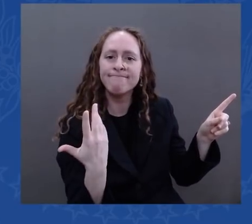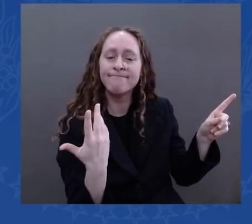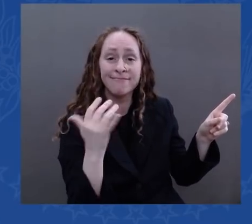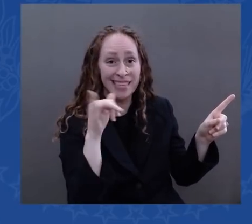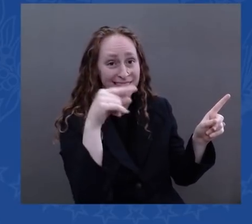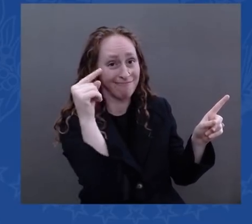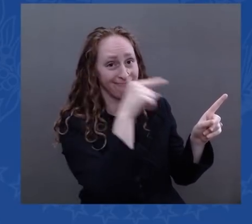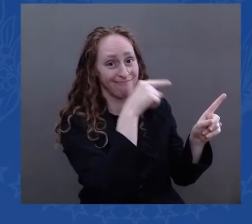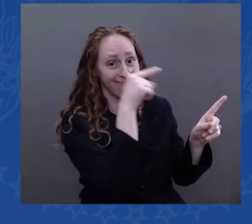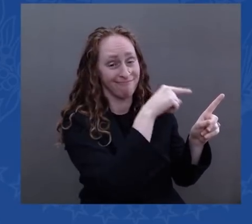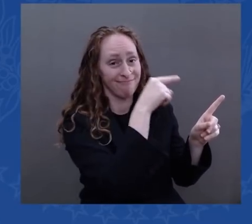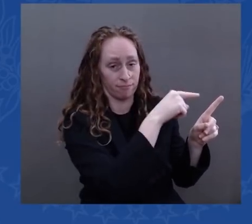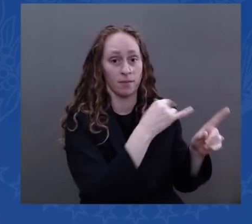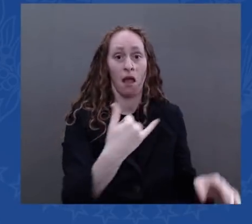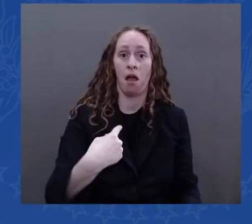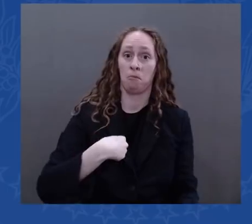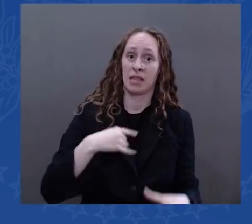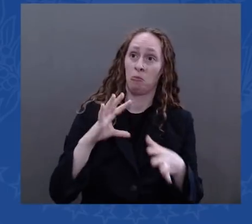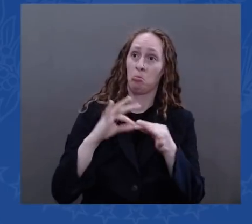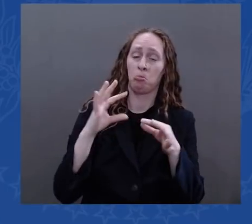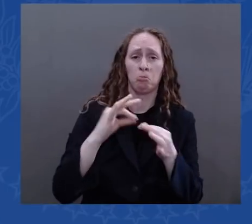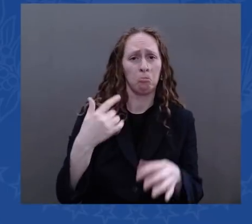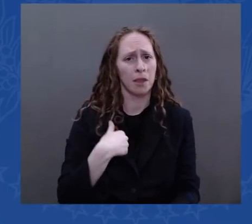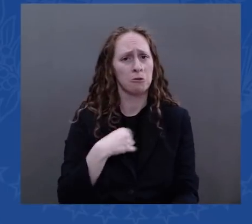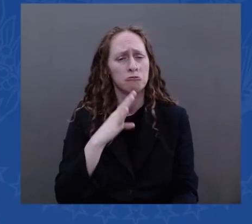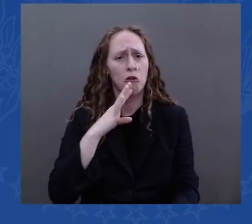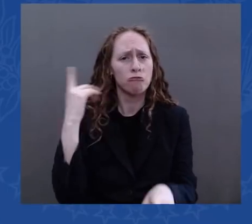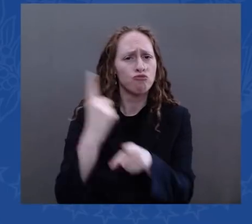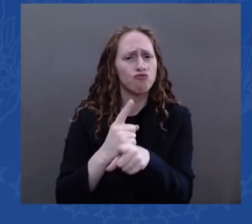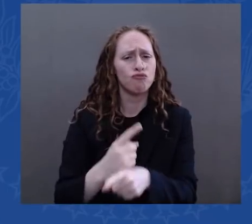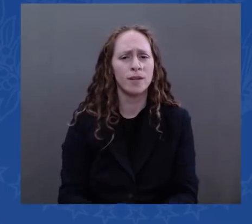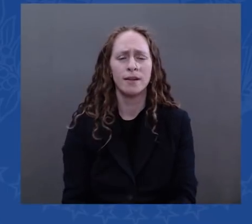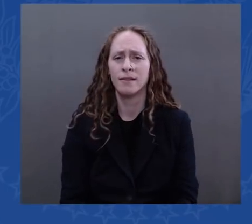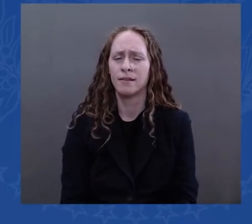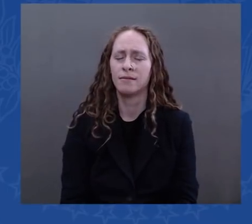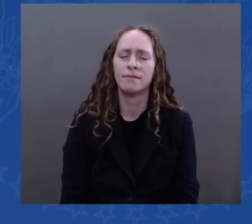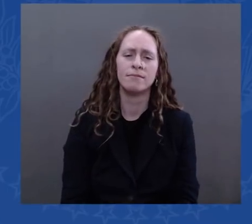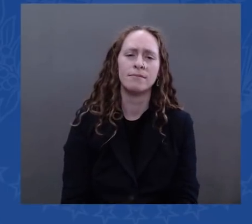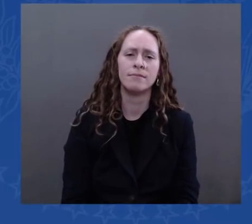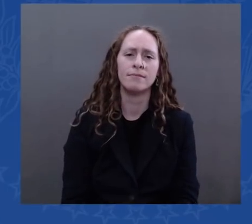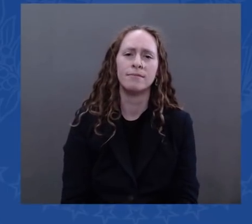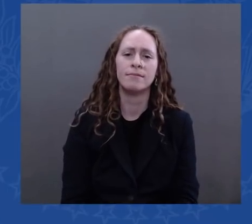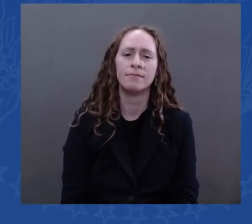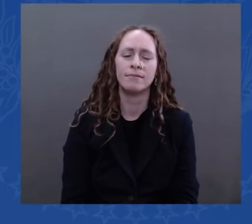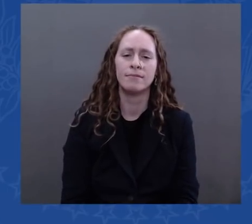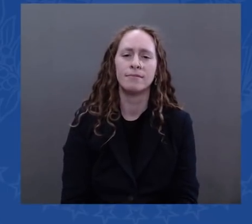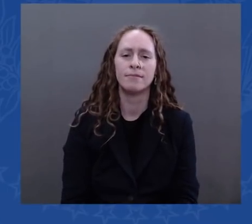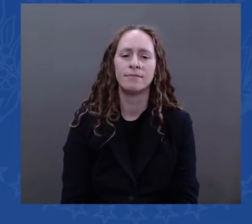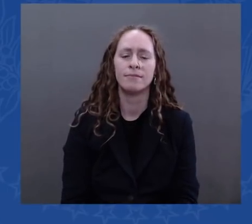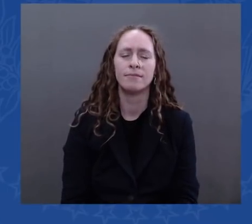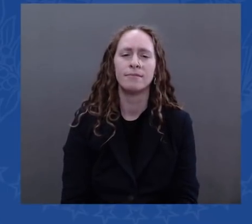Let me go to Steve Holland, Reuters. The Press: Mr. President, thank you. When you say that you're not walking anything back,